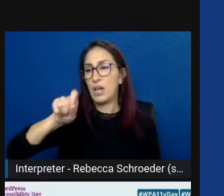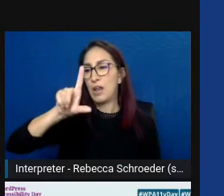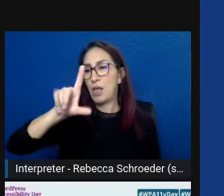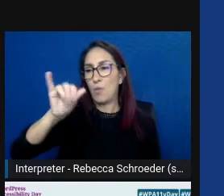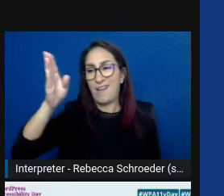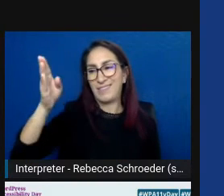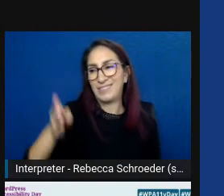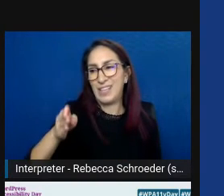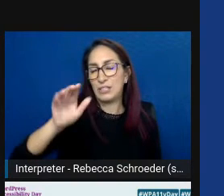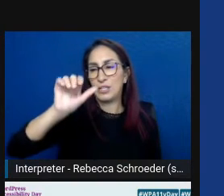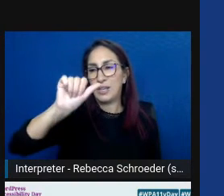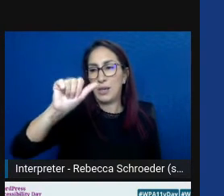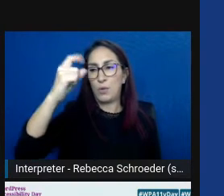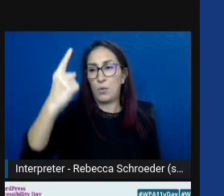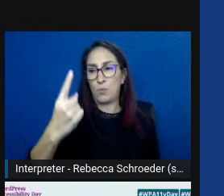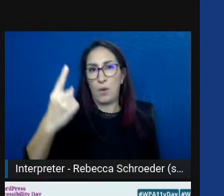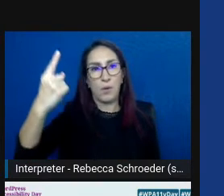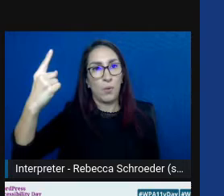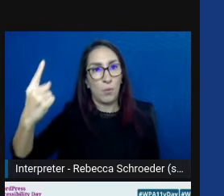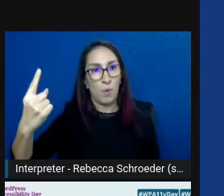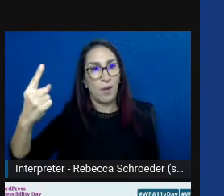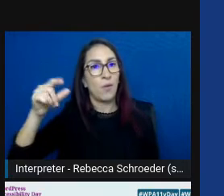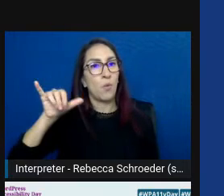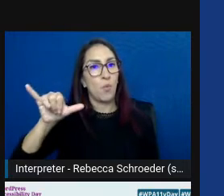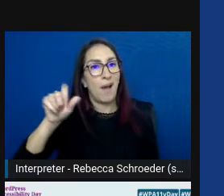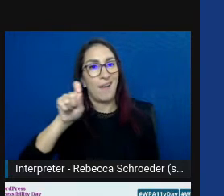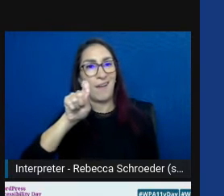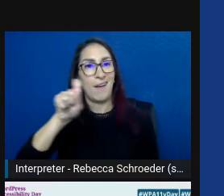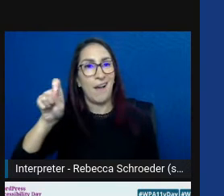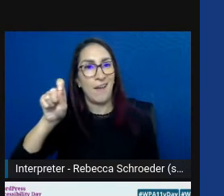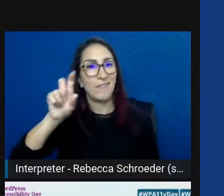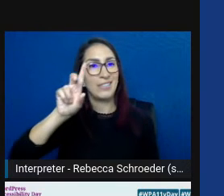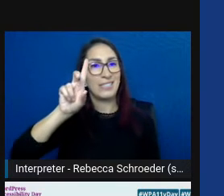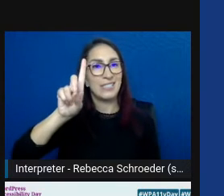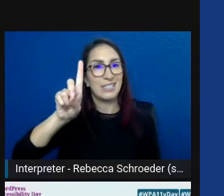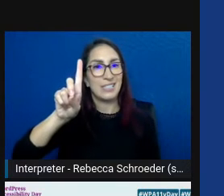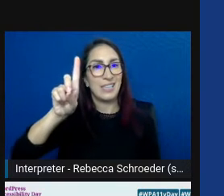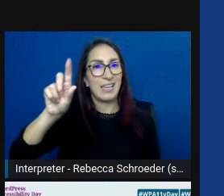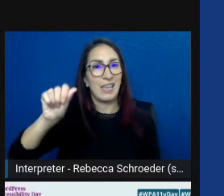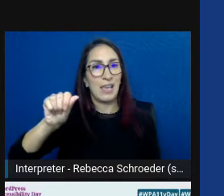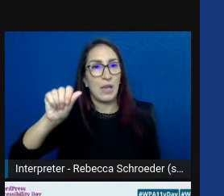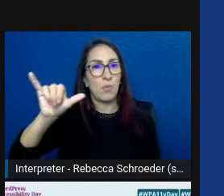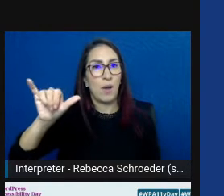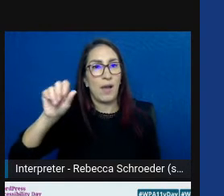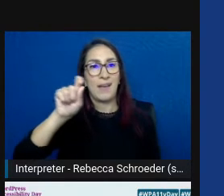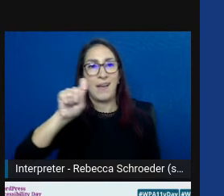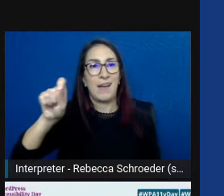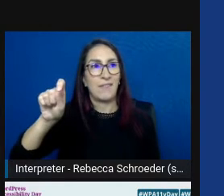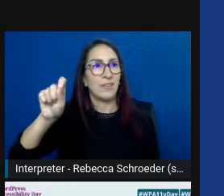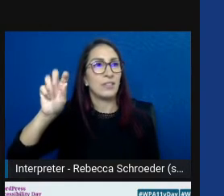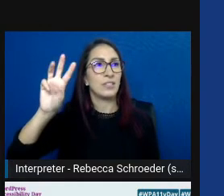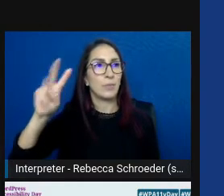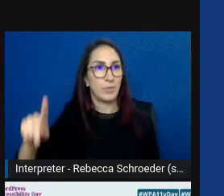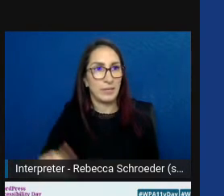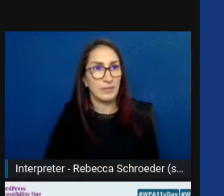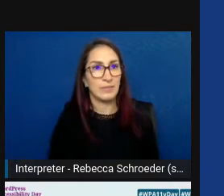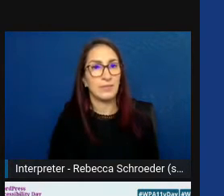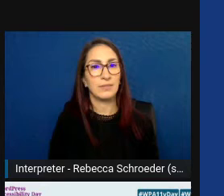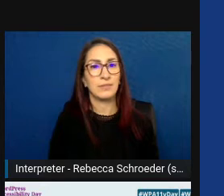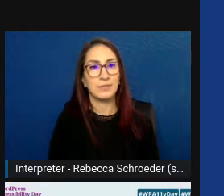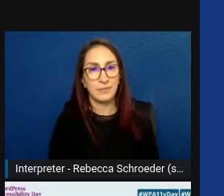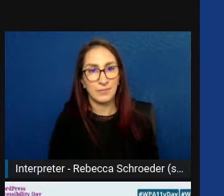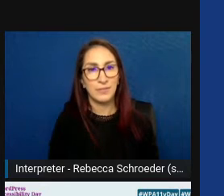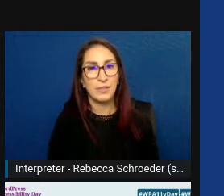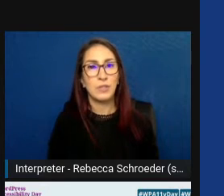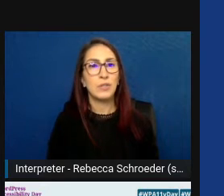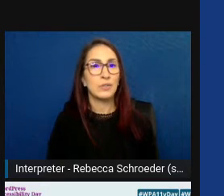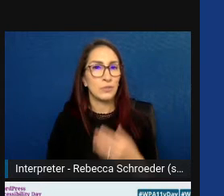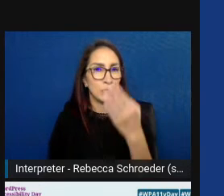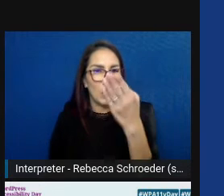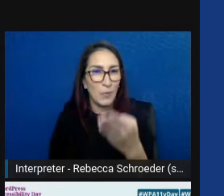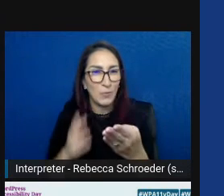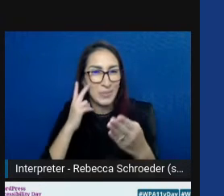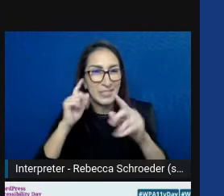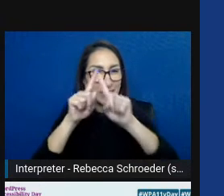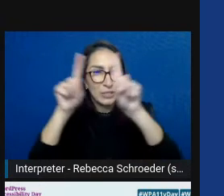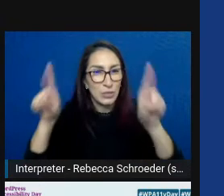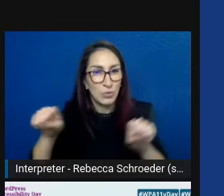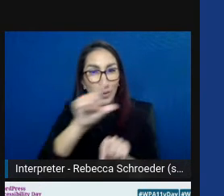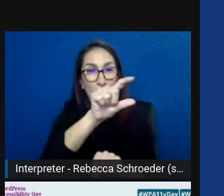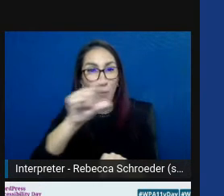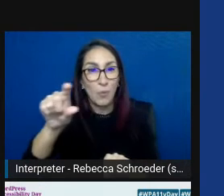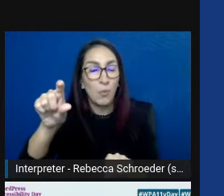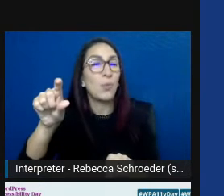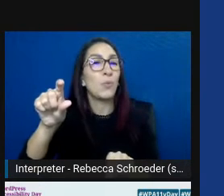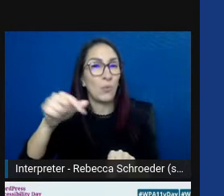You can follow along if you want that way, these slides are going